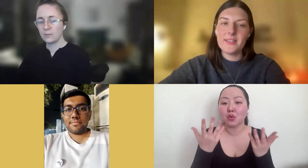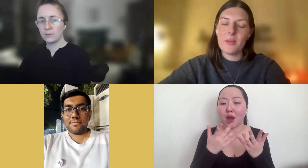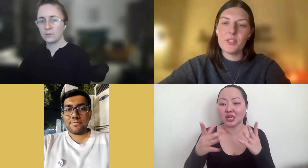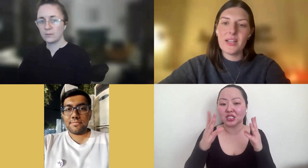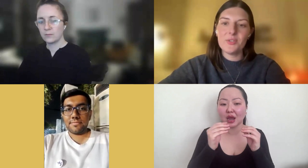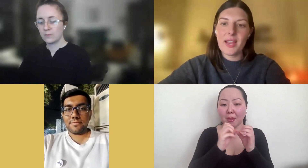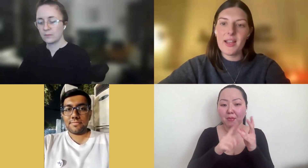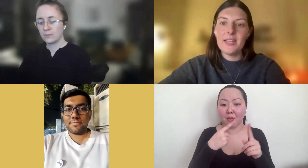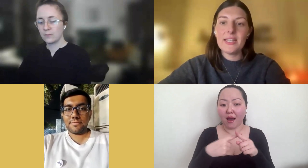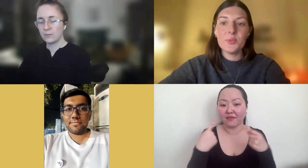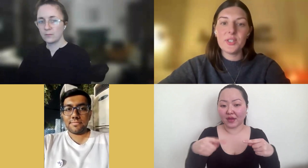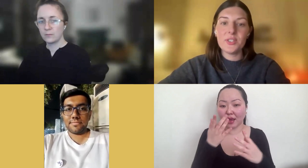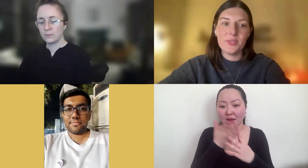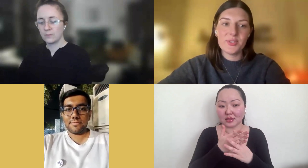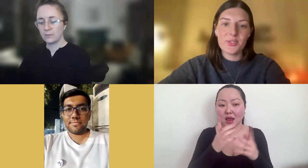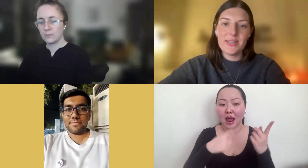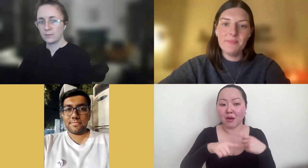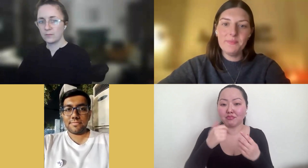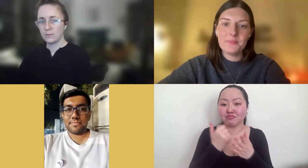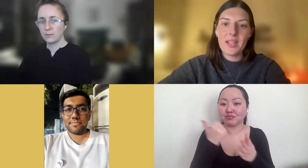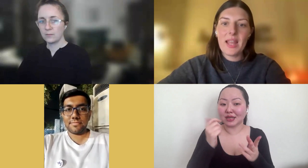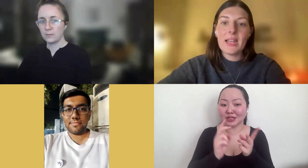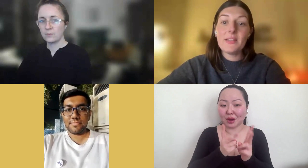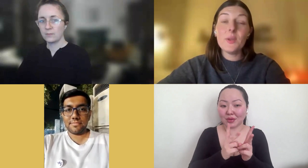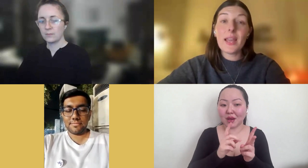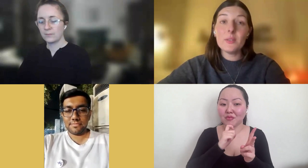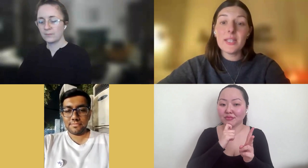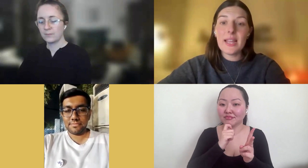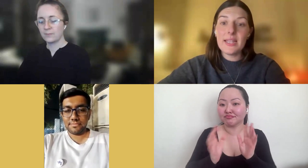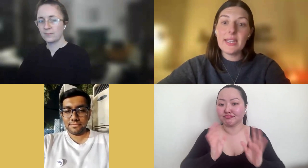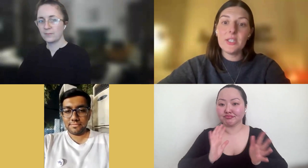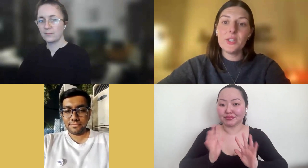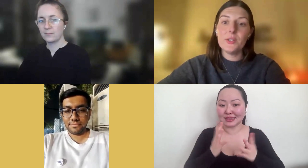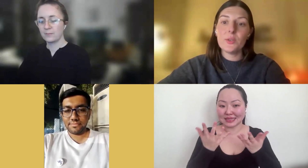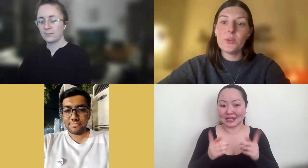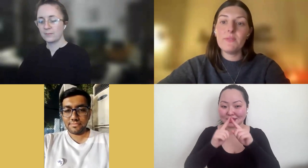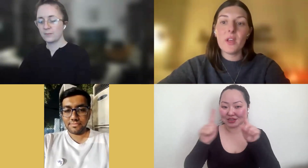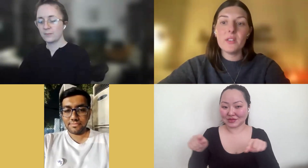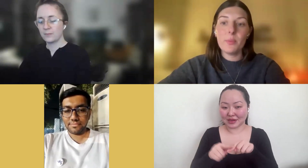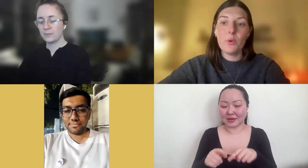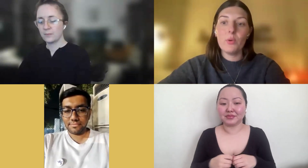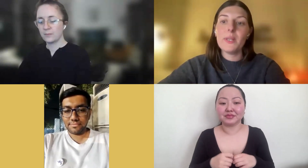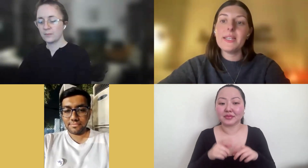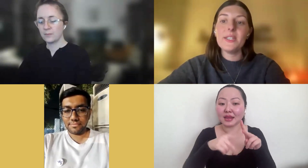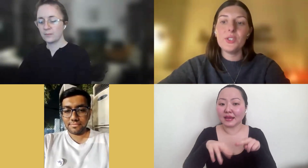BSL interpreter Andrea is also shown on screen. If you encounter any issues or need further support,